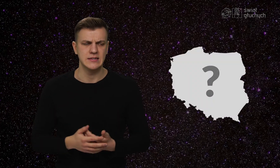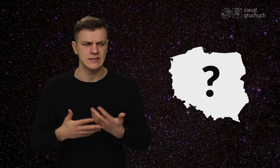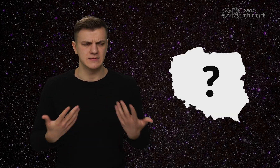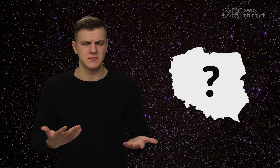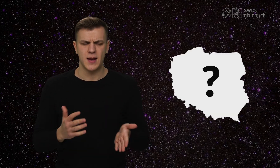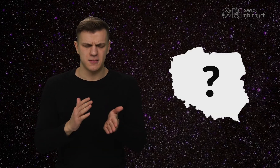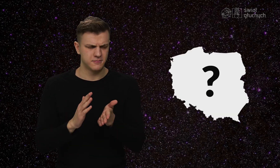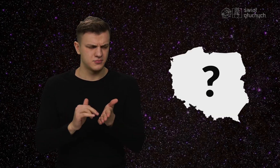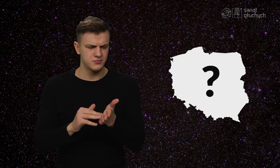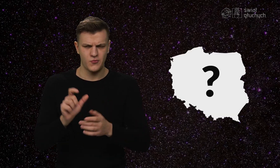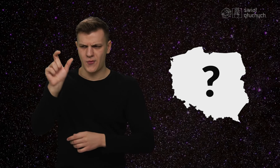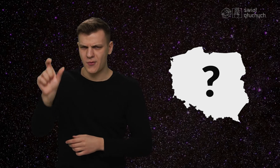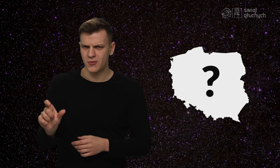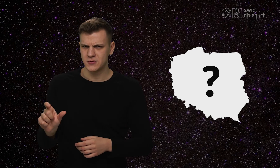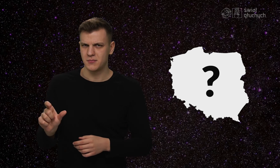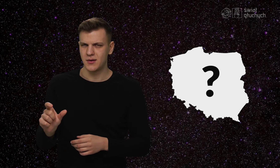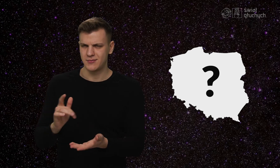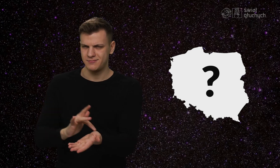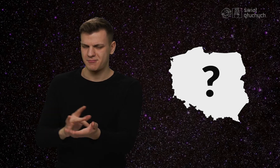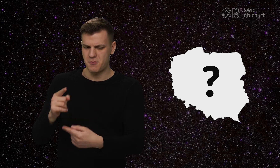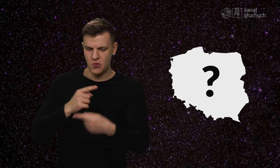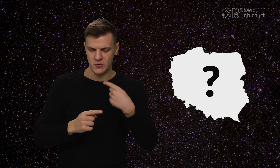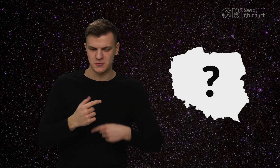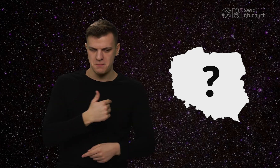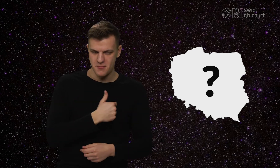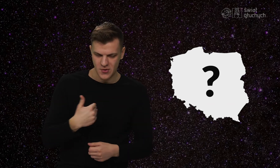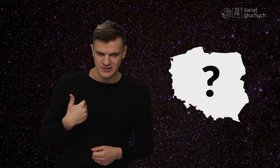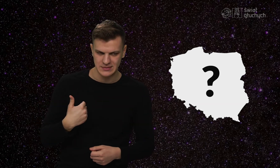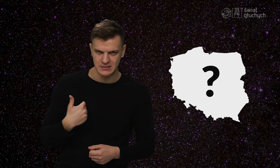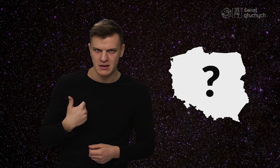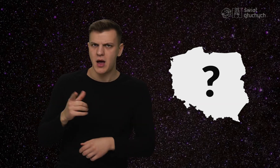In that case, if a Pole flew into space,